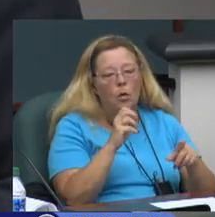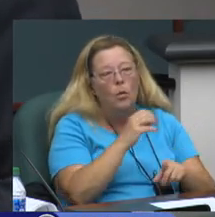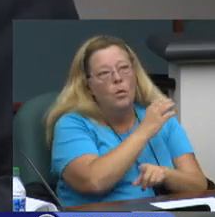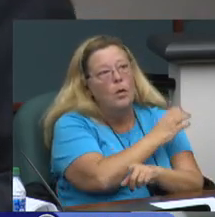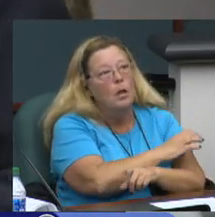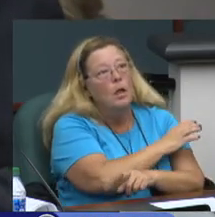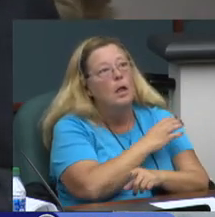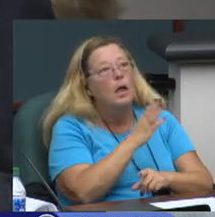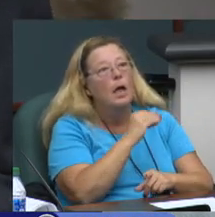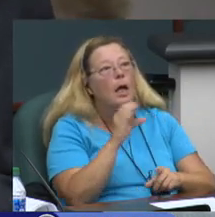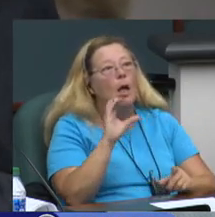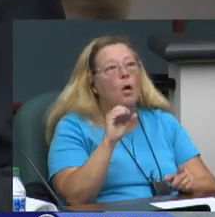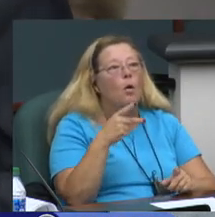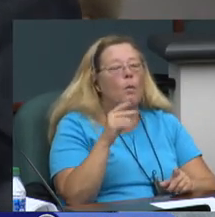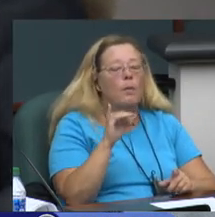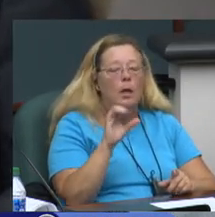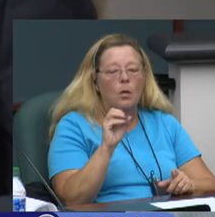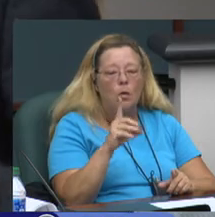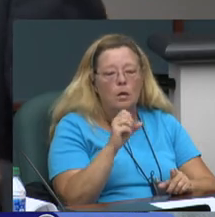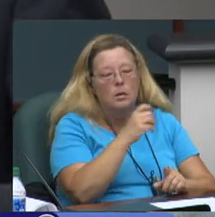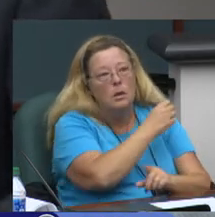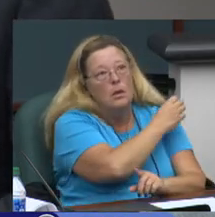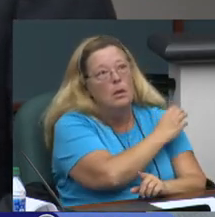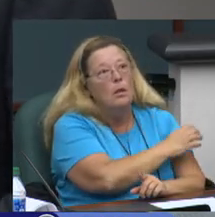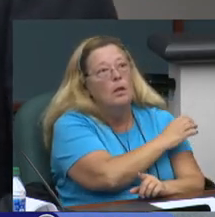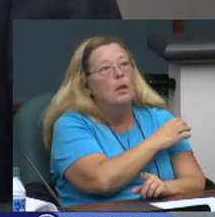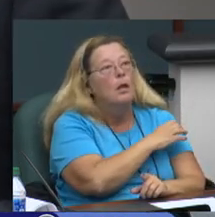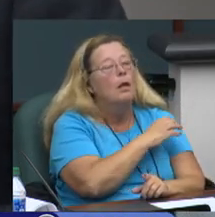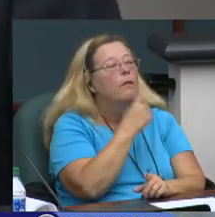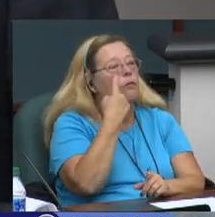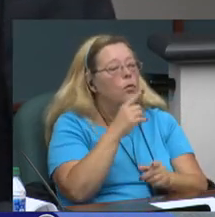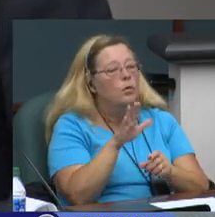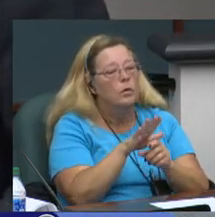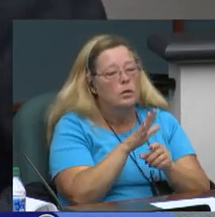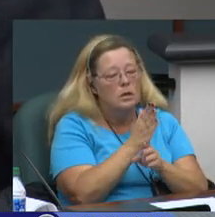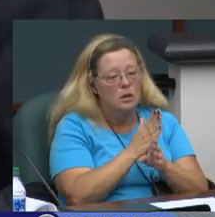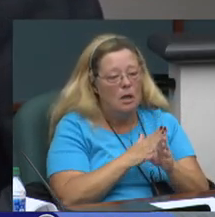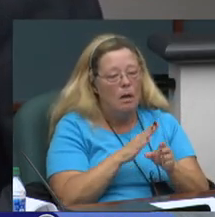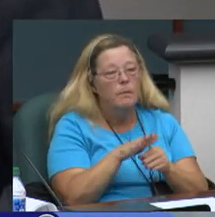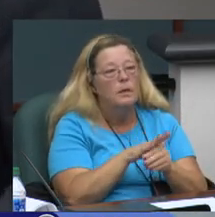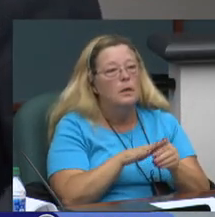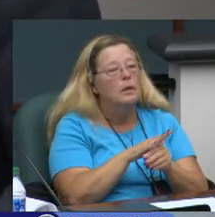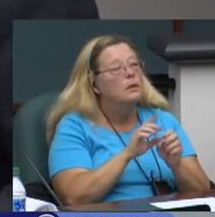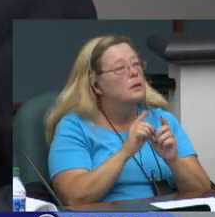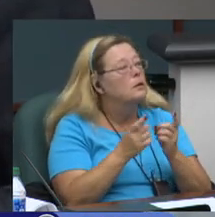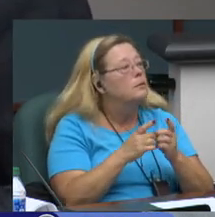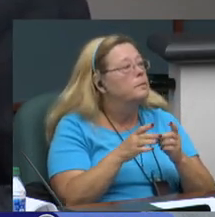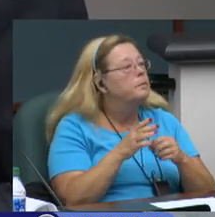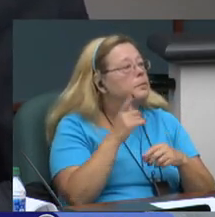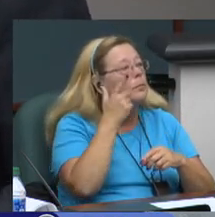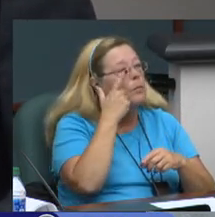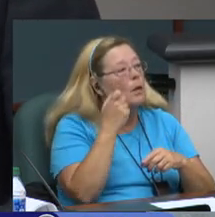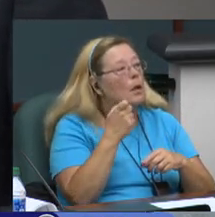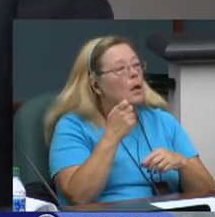rehabilitation clinics were conditional and in certain districts the reason they're conditional is because we want to have a sense about where they're